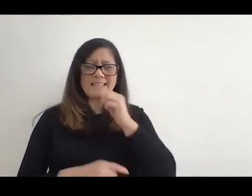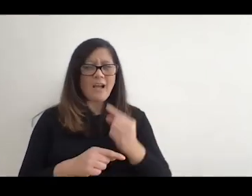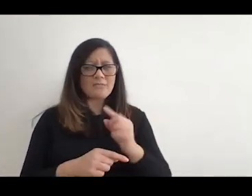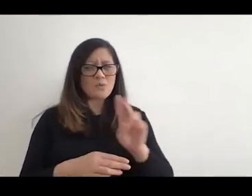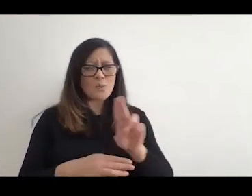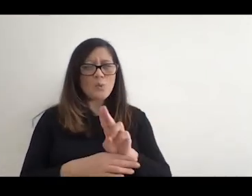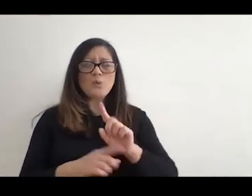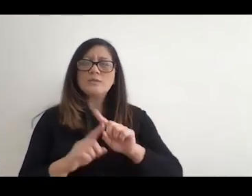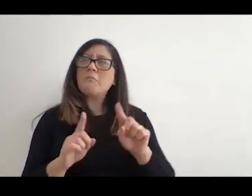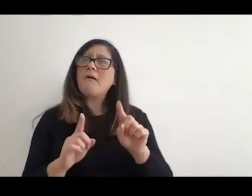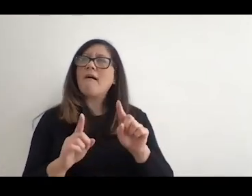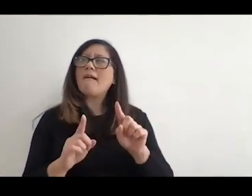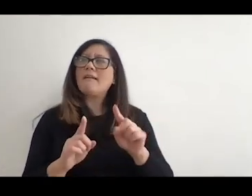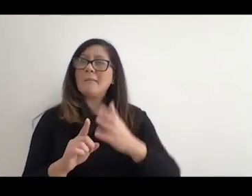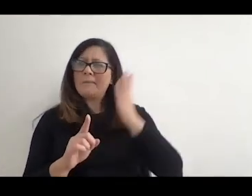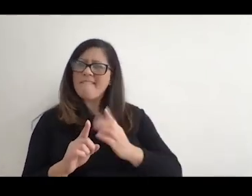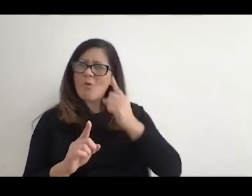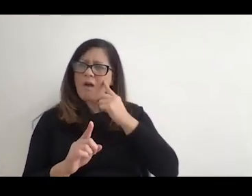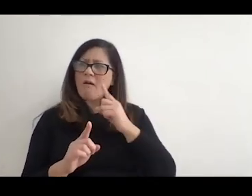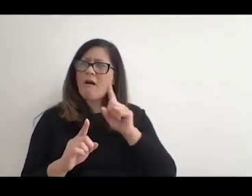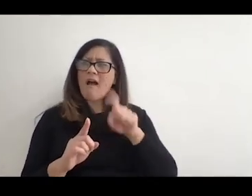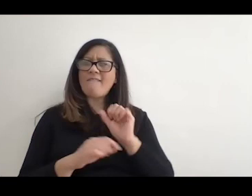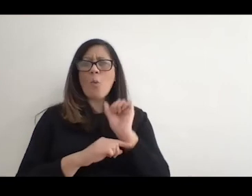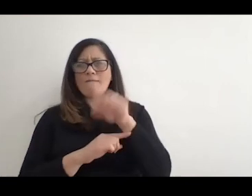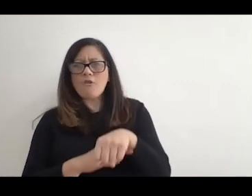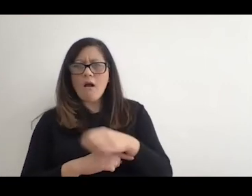something that I needed to overcome. I don't need to overcome anything,